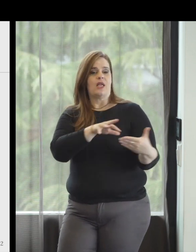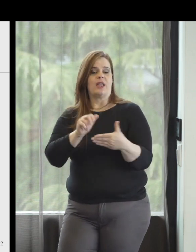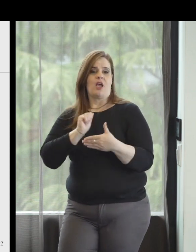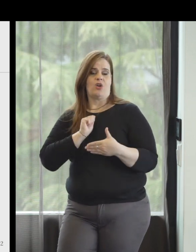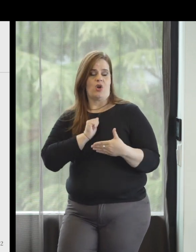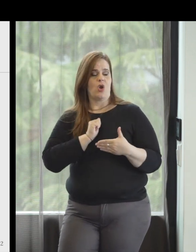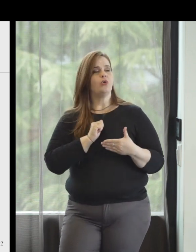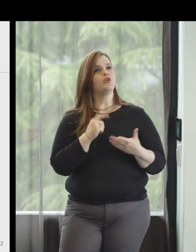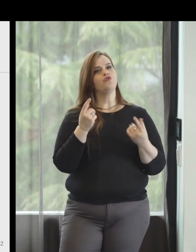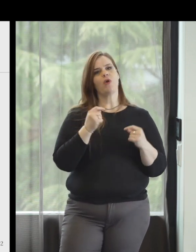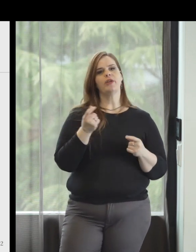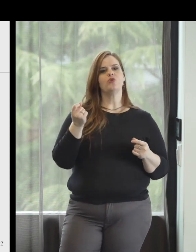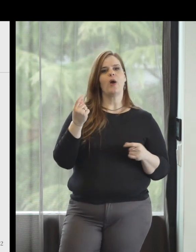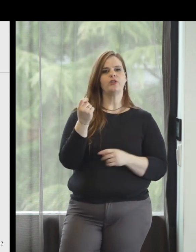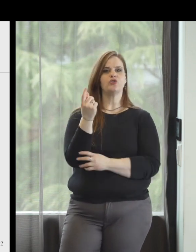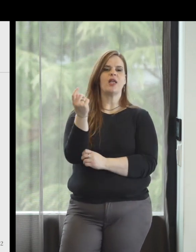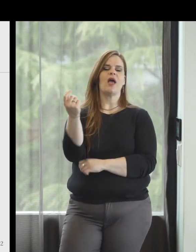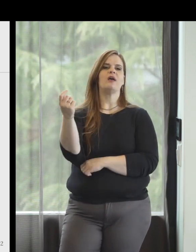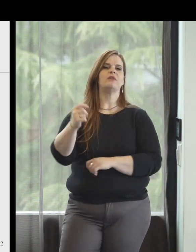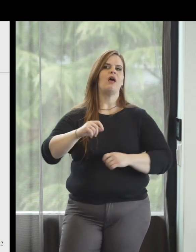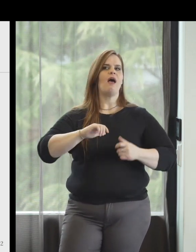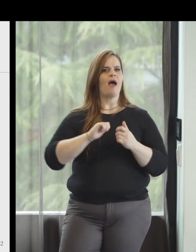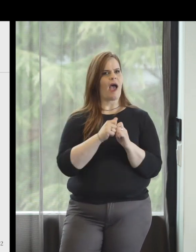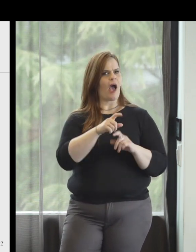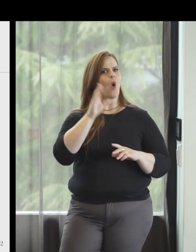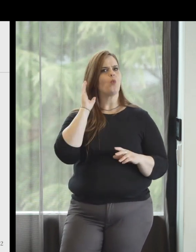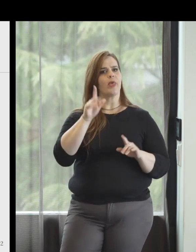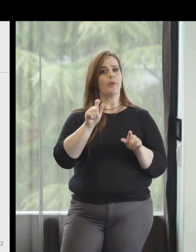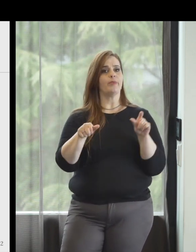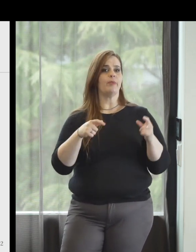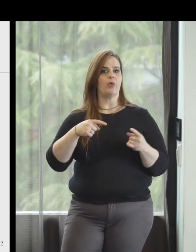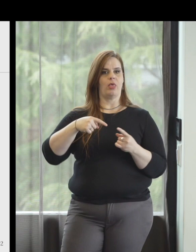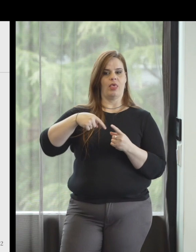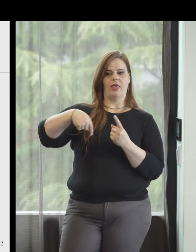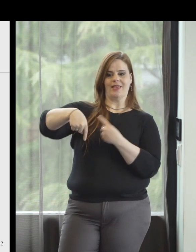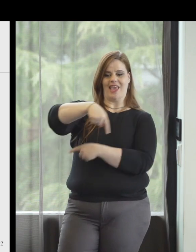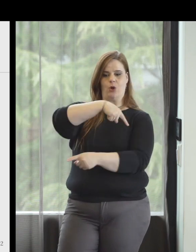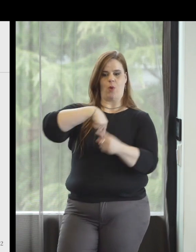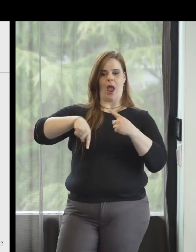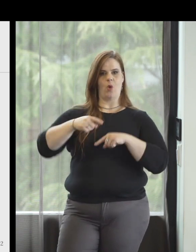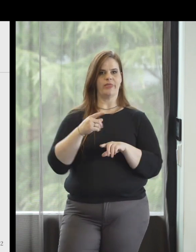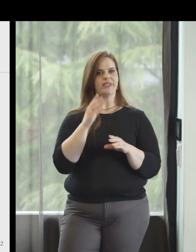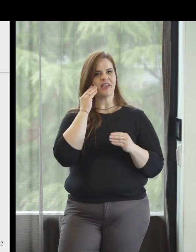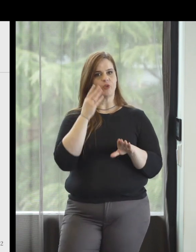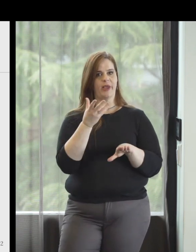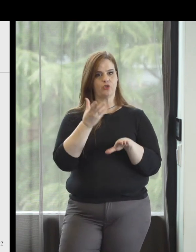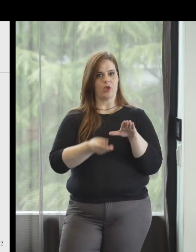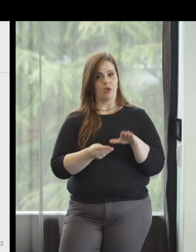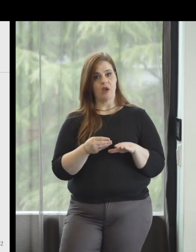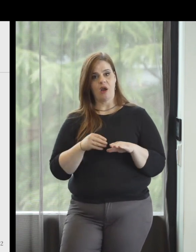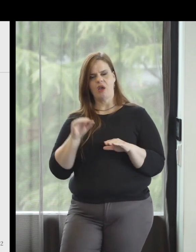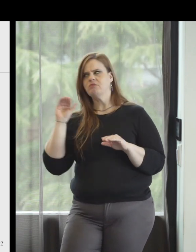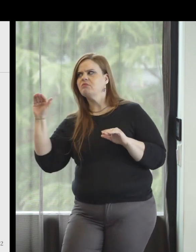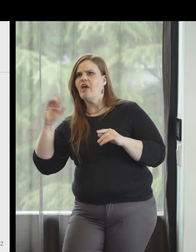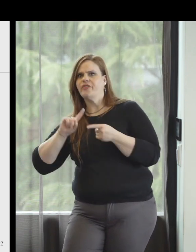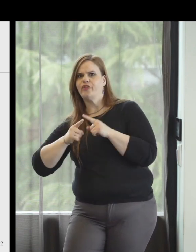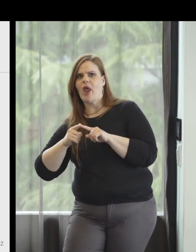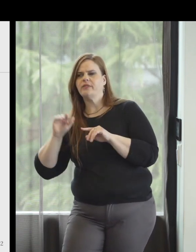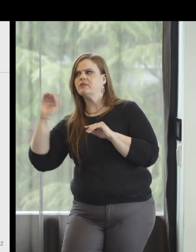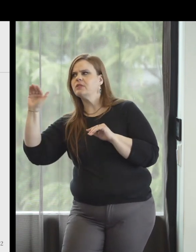understand how are people getting around informational gaps. are they accessing friend looking at different